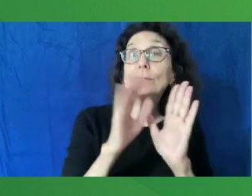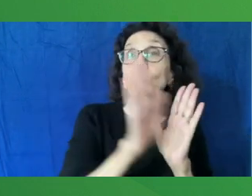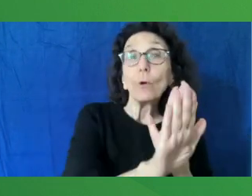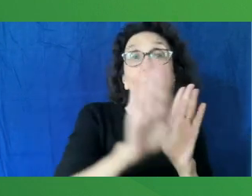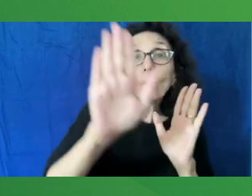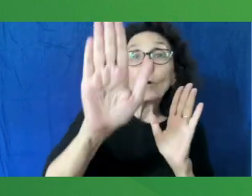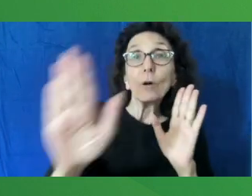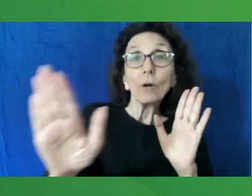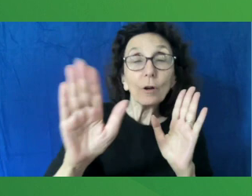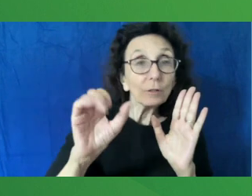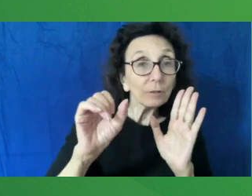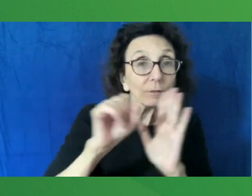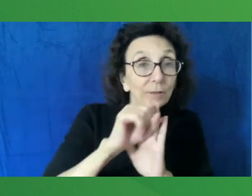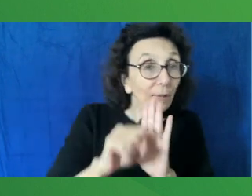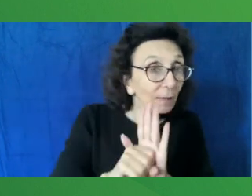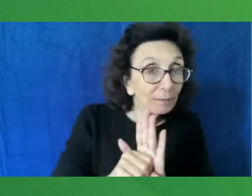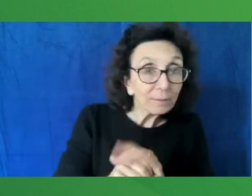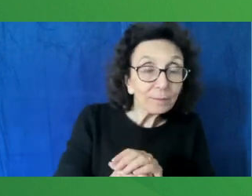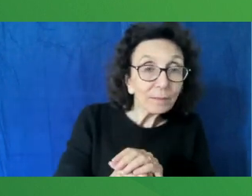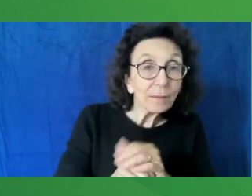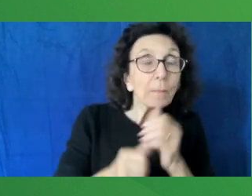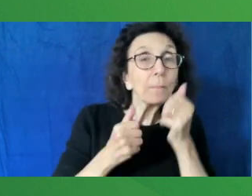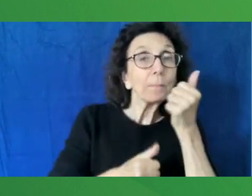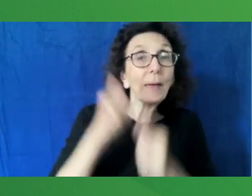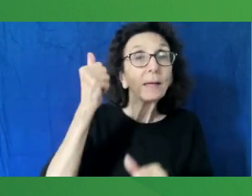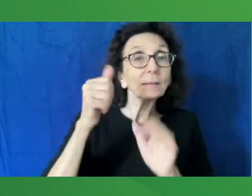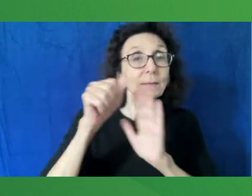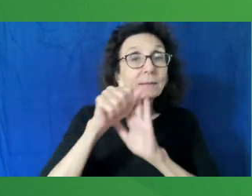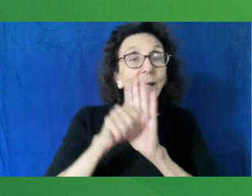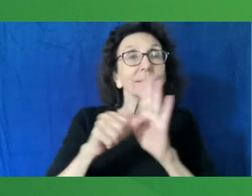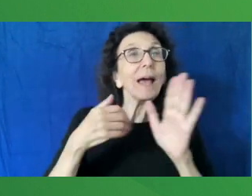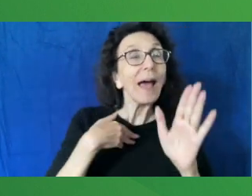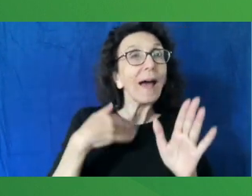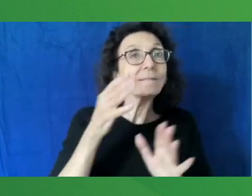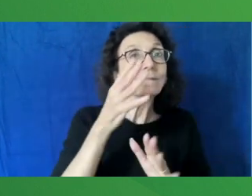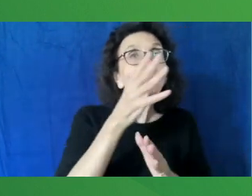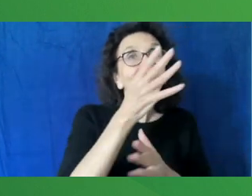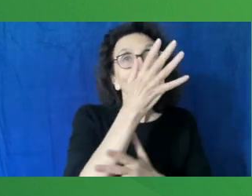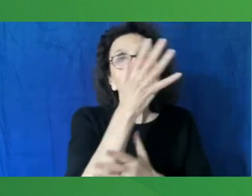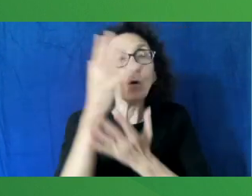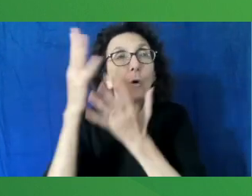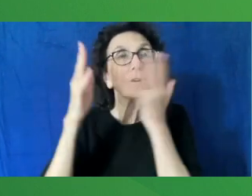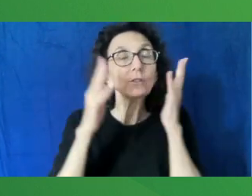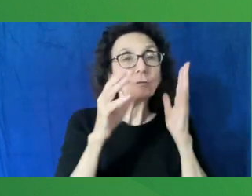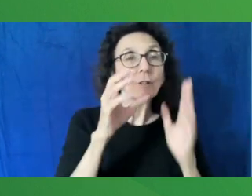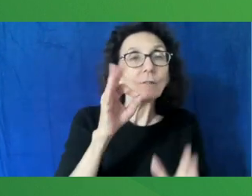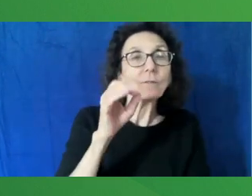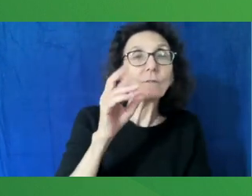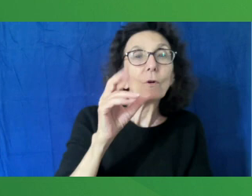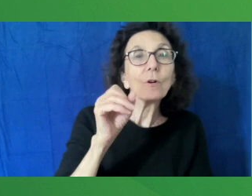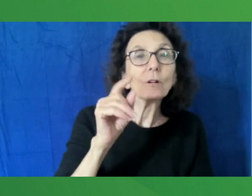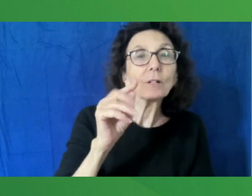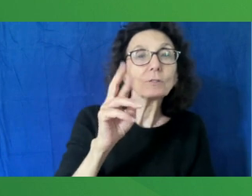Most states have a forestry service or that you could look up and the information is pretty